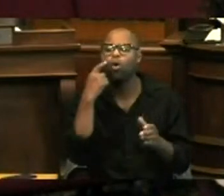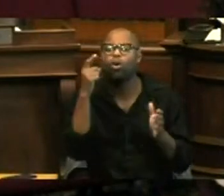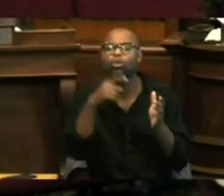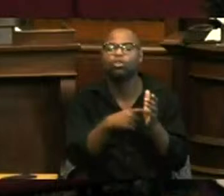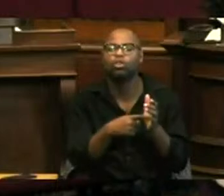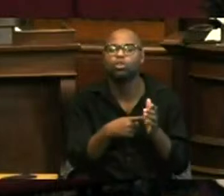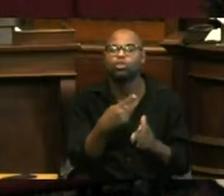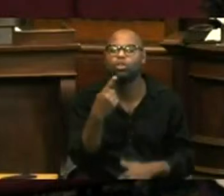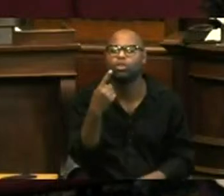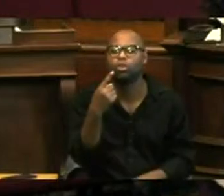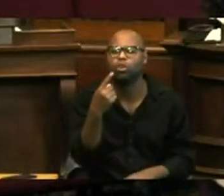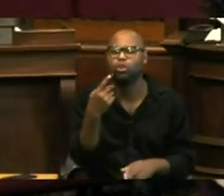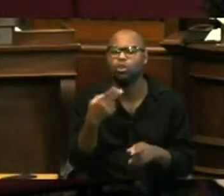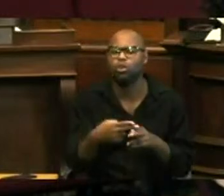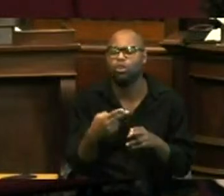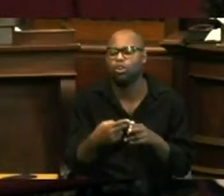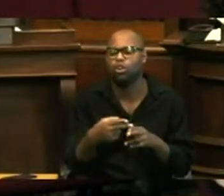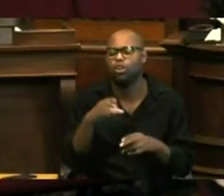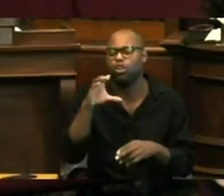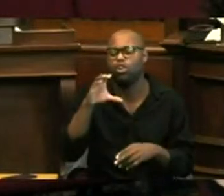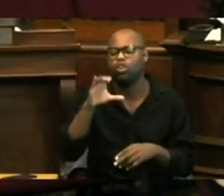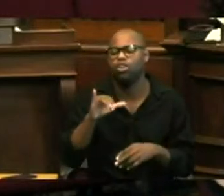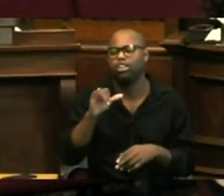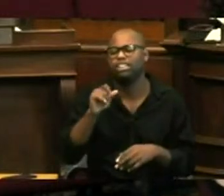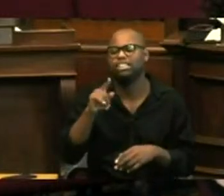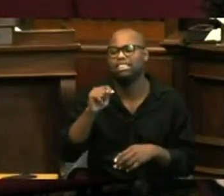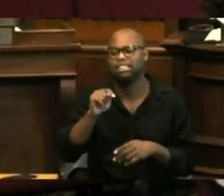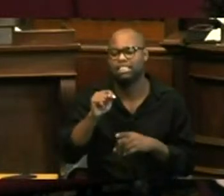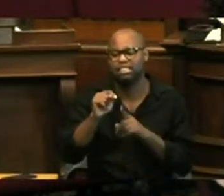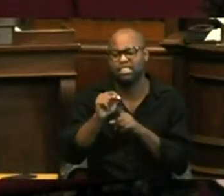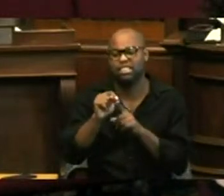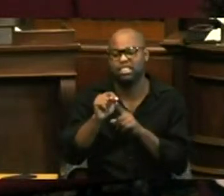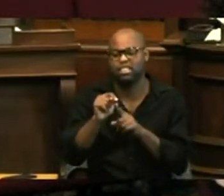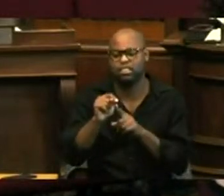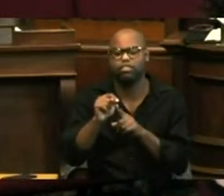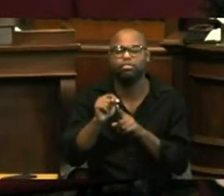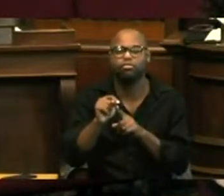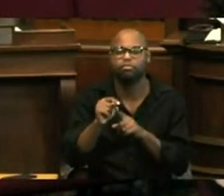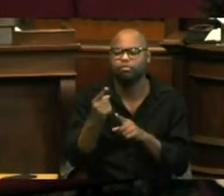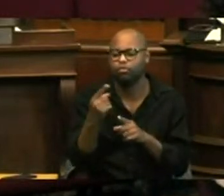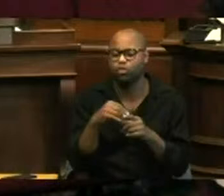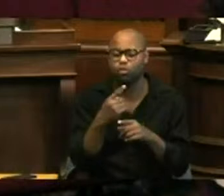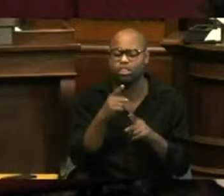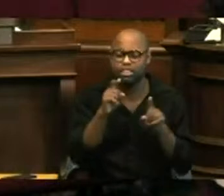tedious process. But we've only ever detected one little they